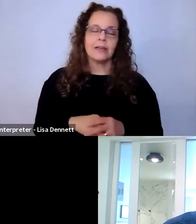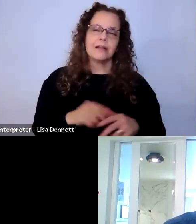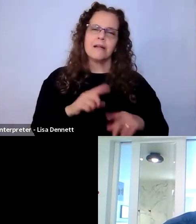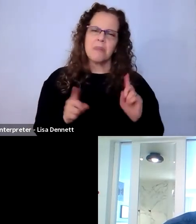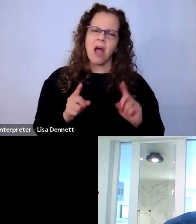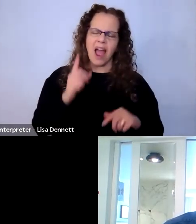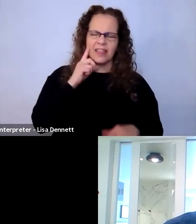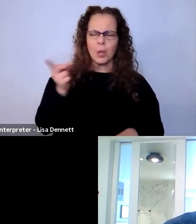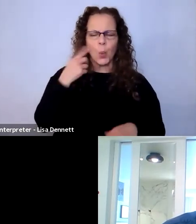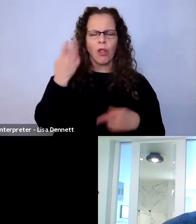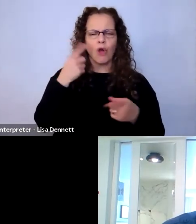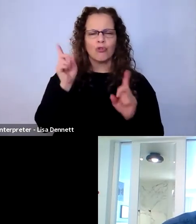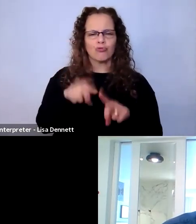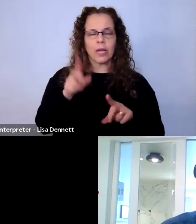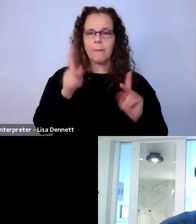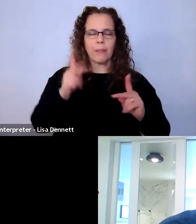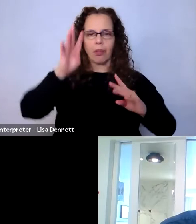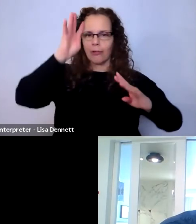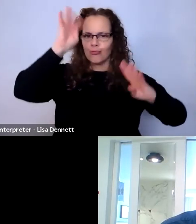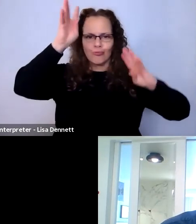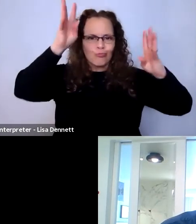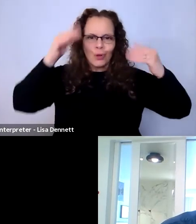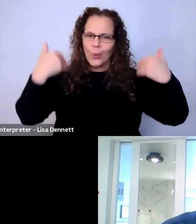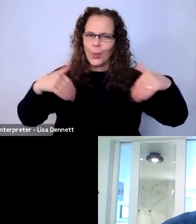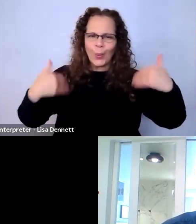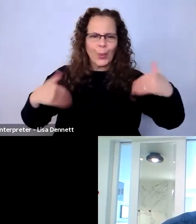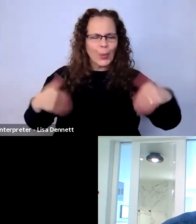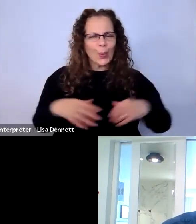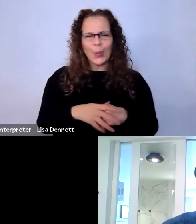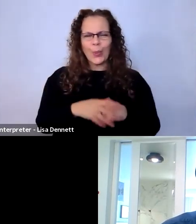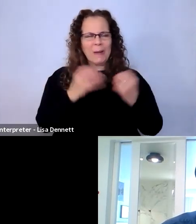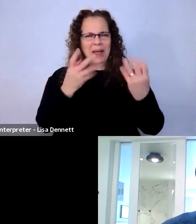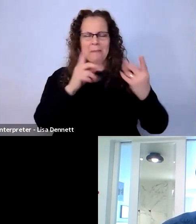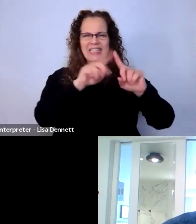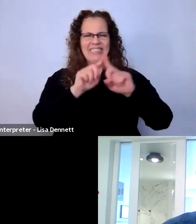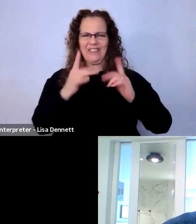me, people are so creative right. So the types of events, particularly like when we weren't in covert you know